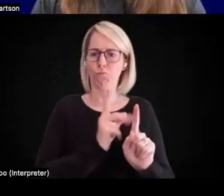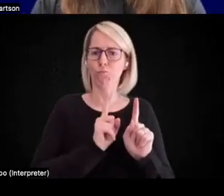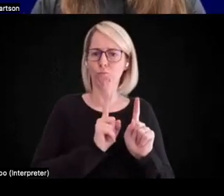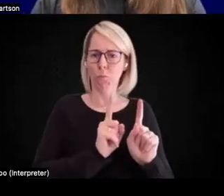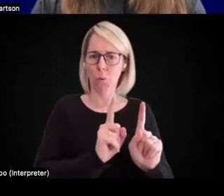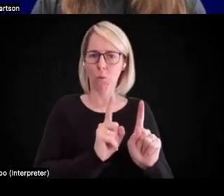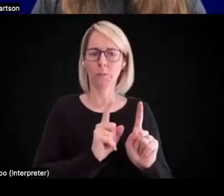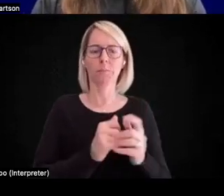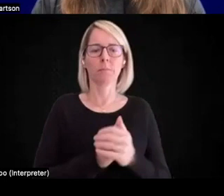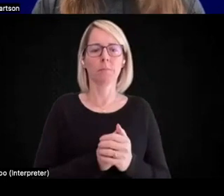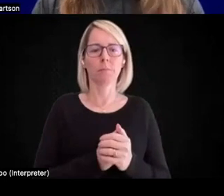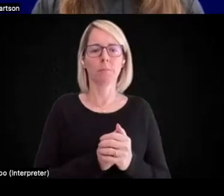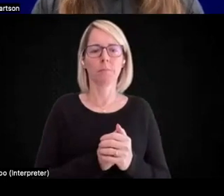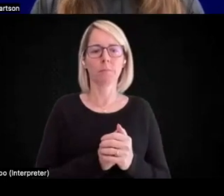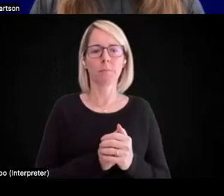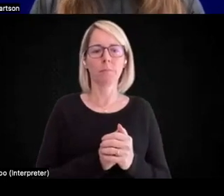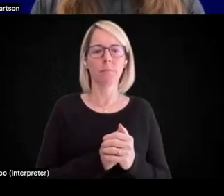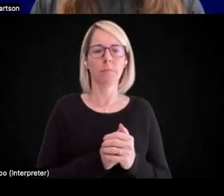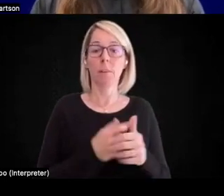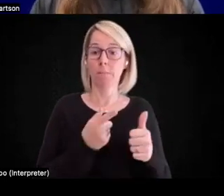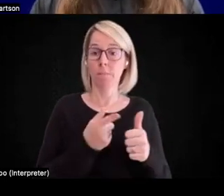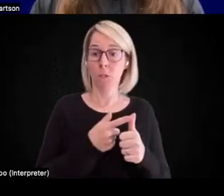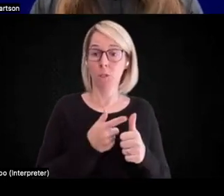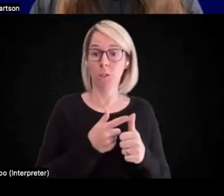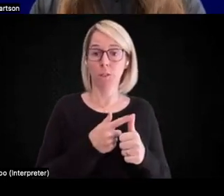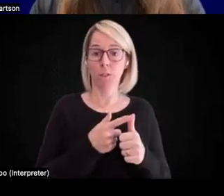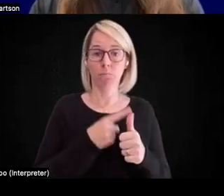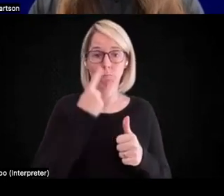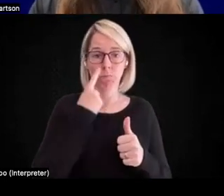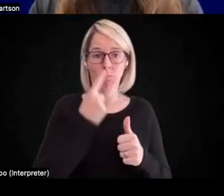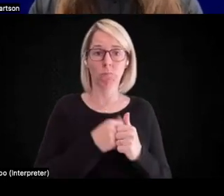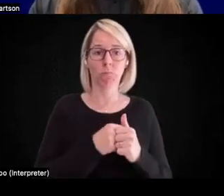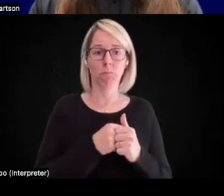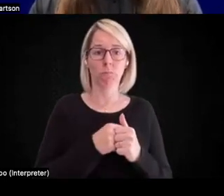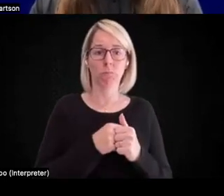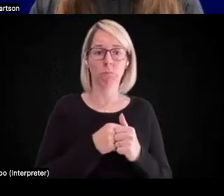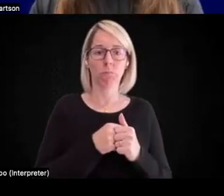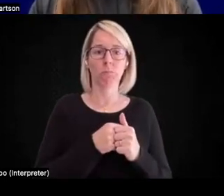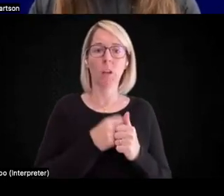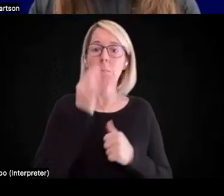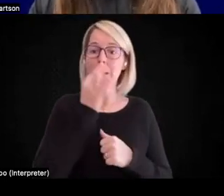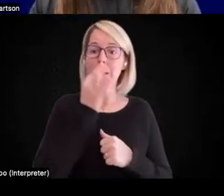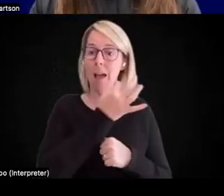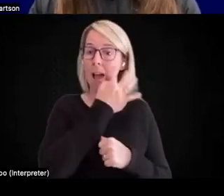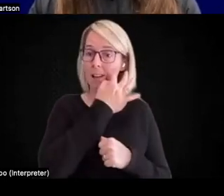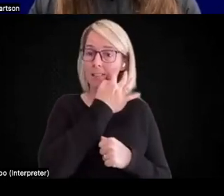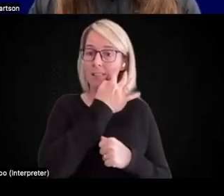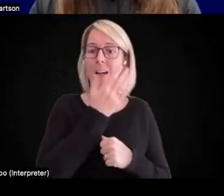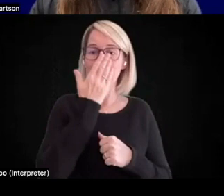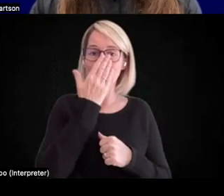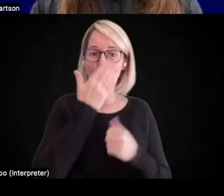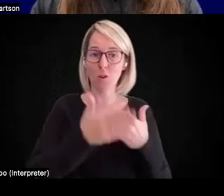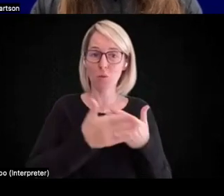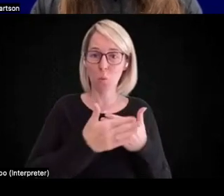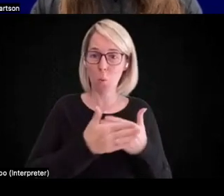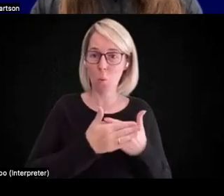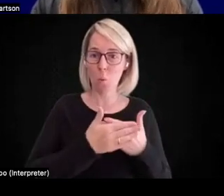first is the plant by the front door, noticing the plant by the front door, and a little bit